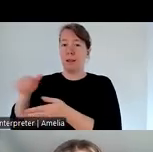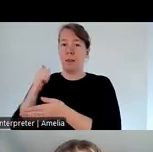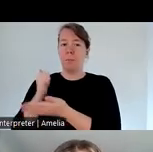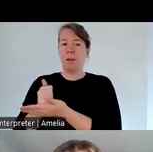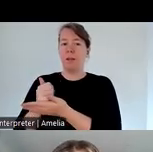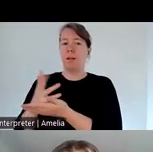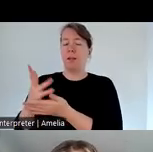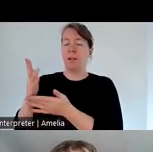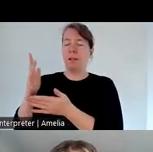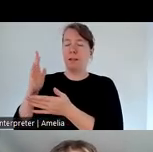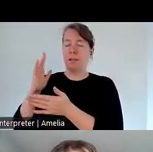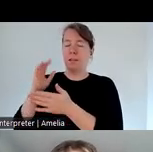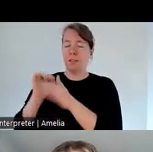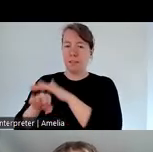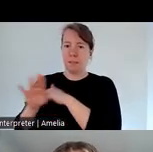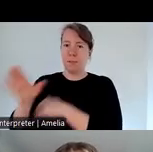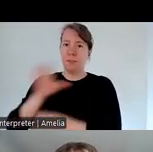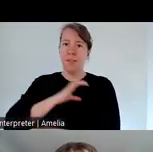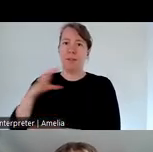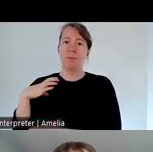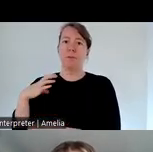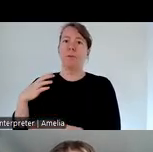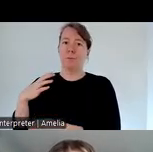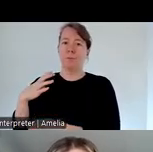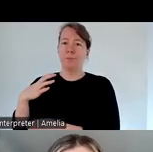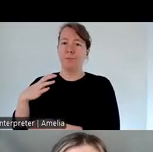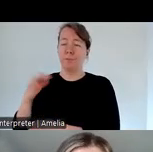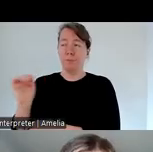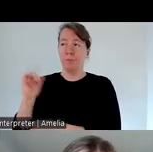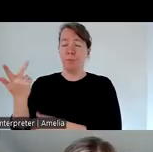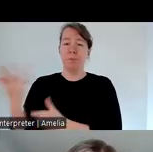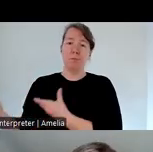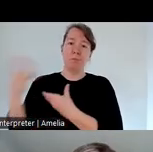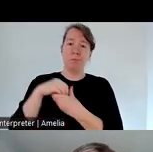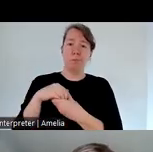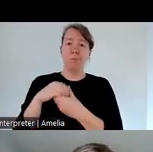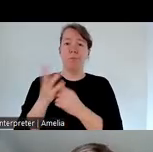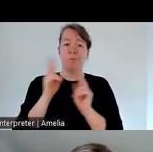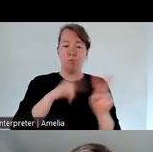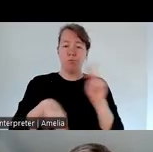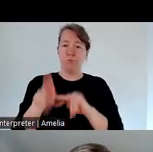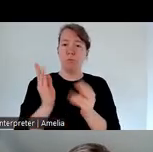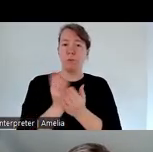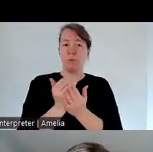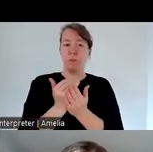Um, and so, the authors revised their chapters based on the peer review feedback that they received, and then